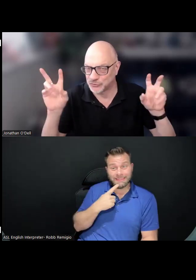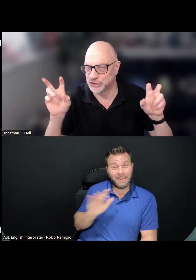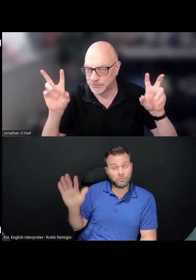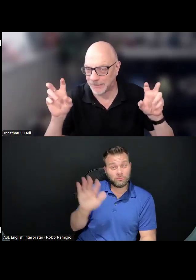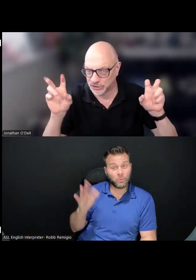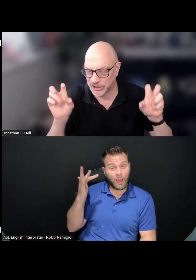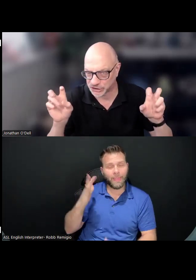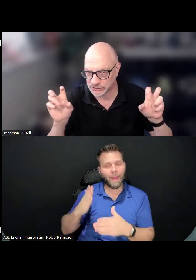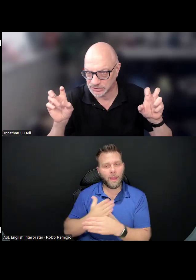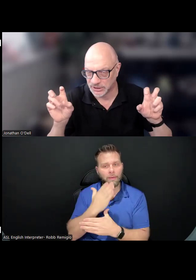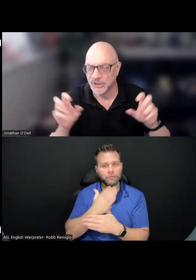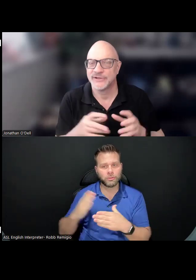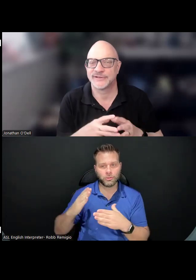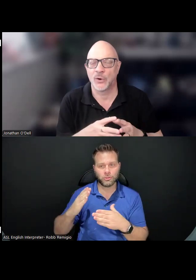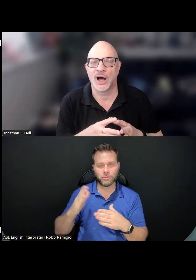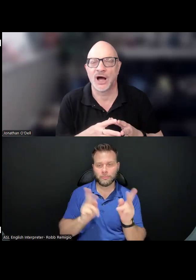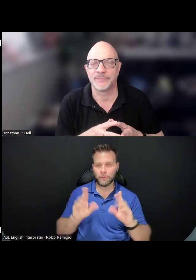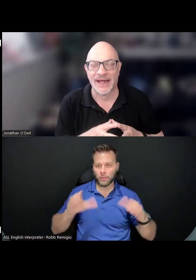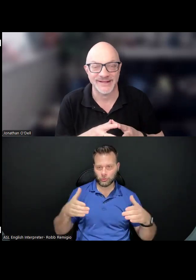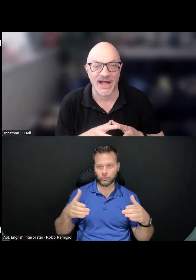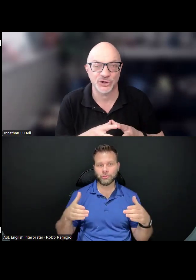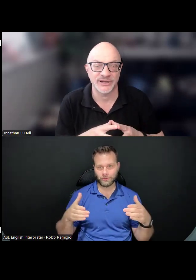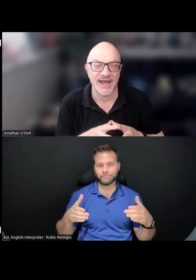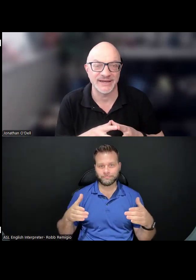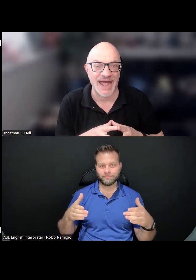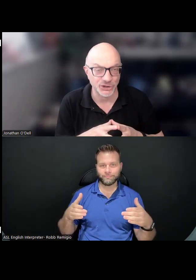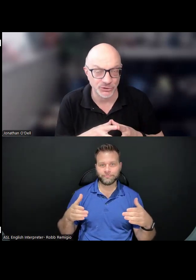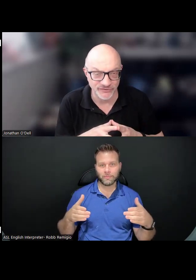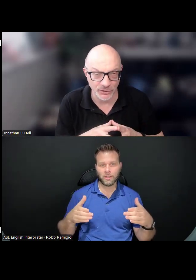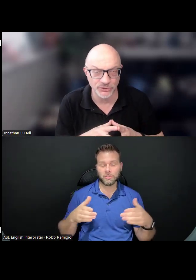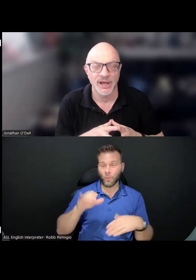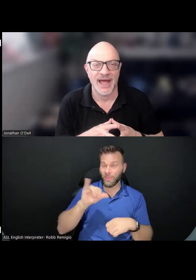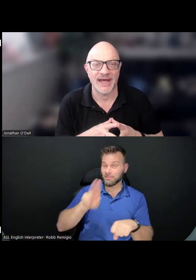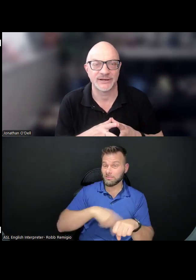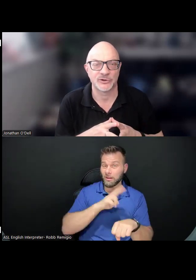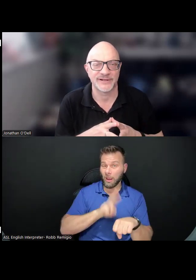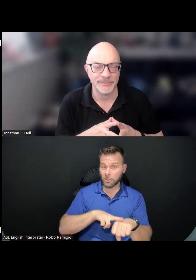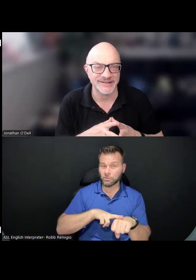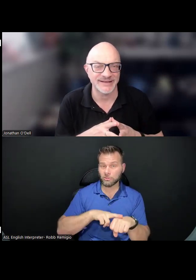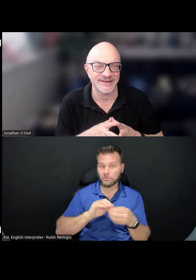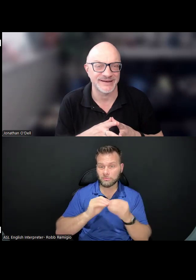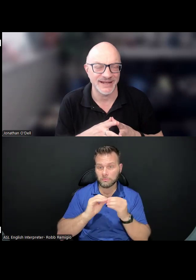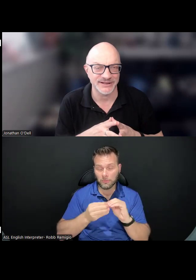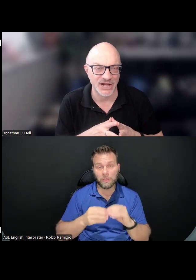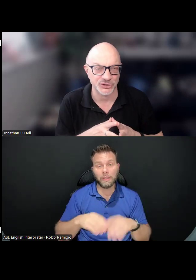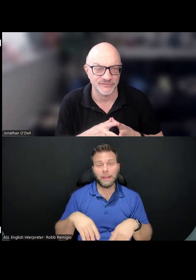We say "At please" because we are going by the average population. That's actually a national